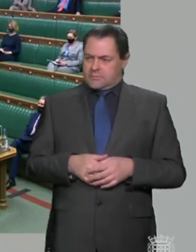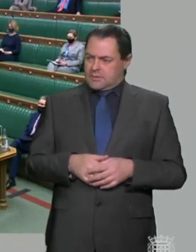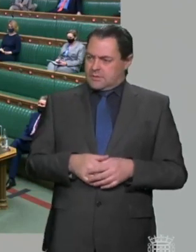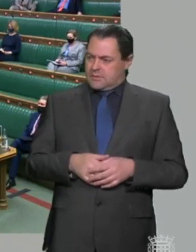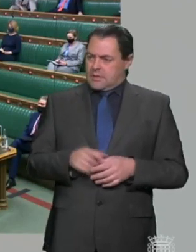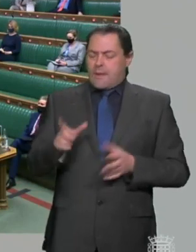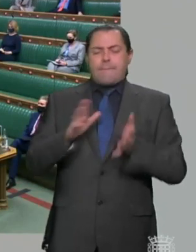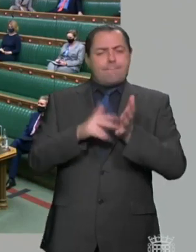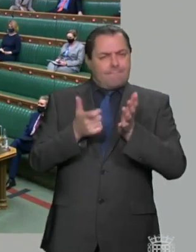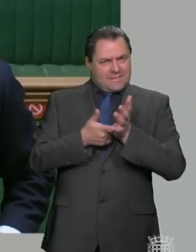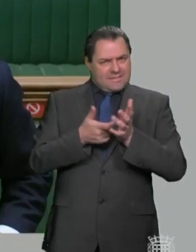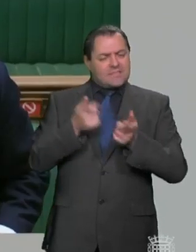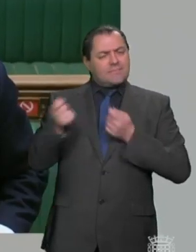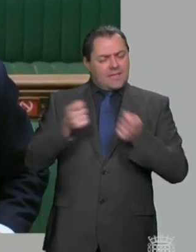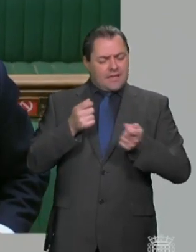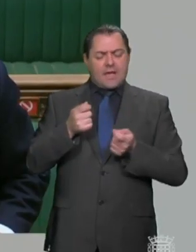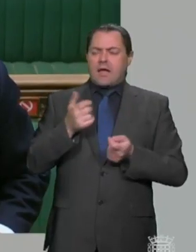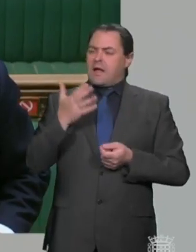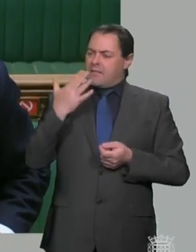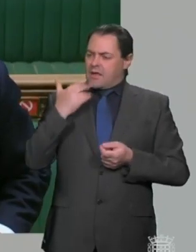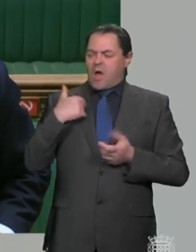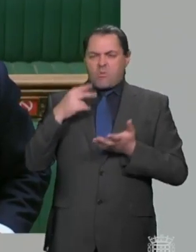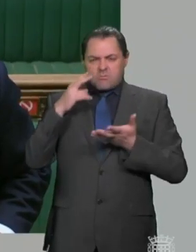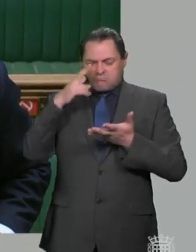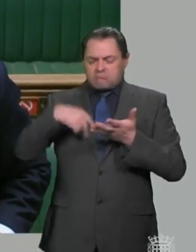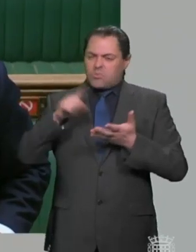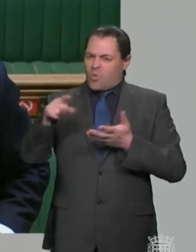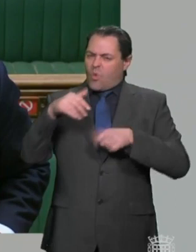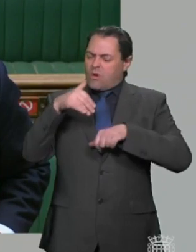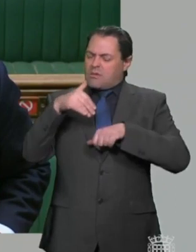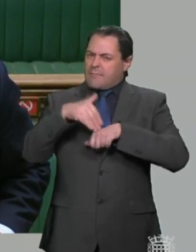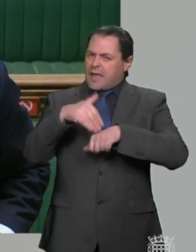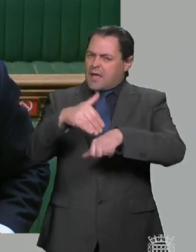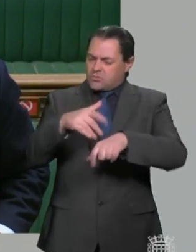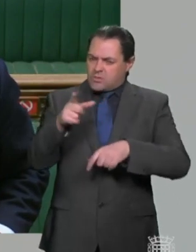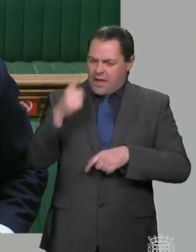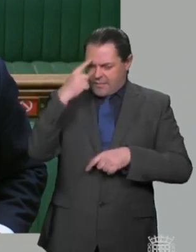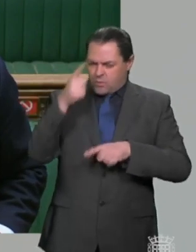The Prime Minister I take that point very seriously. I will study the implications of what the hon. Gentleman says. If the he is referring to